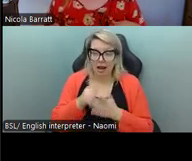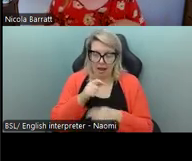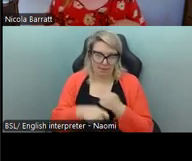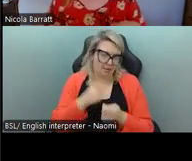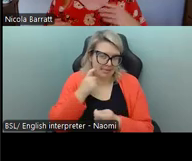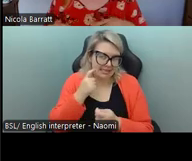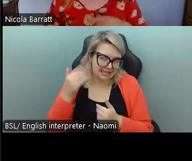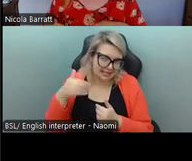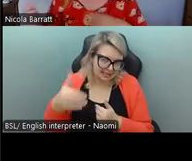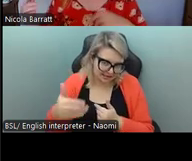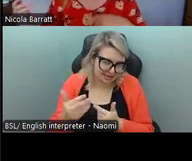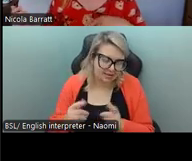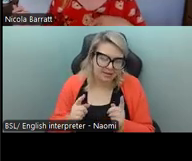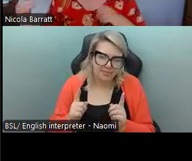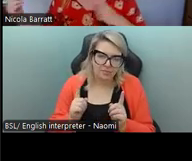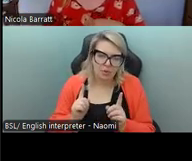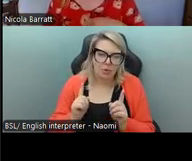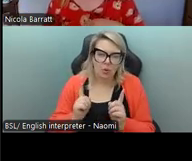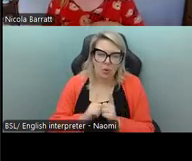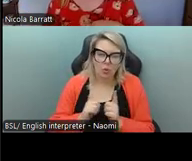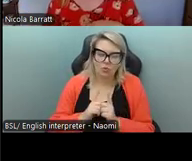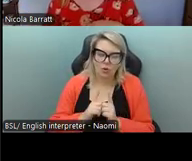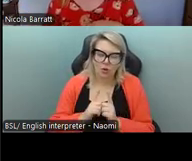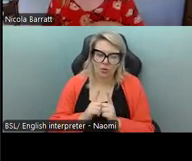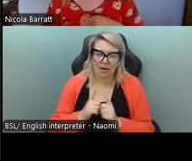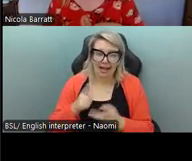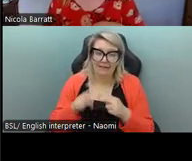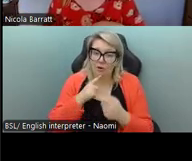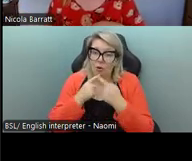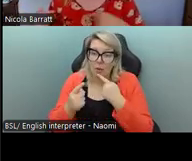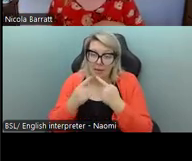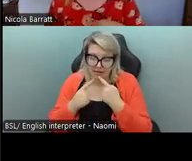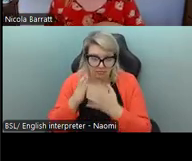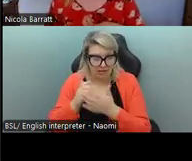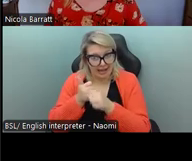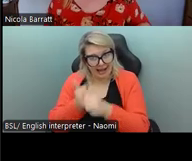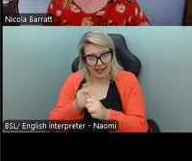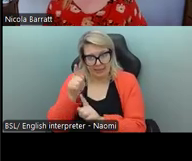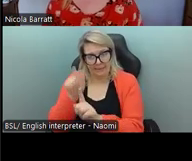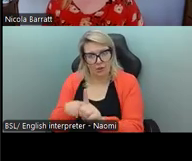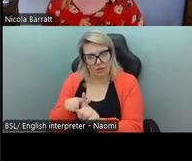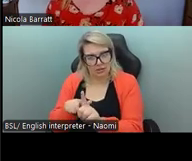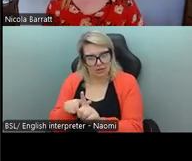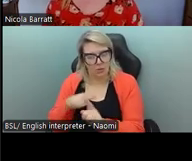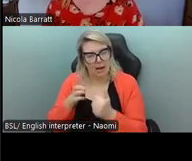Also, know that you're actually helping the person by commenting because their post is going to be seen by more people.